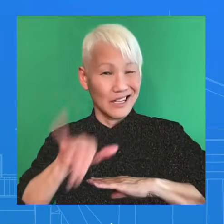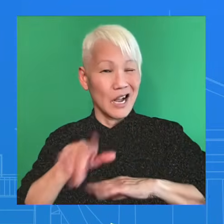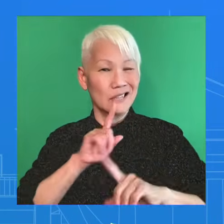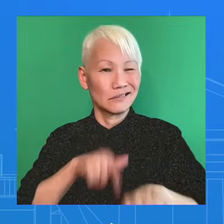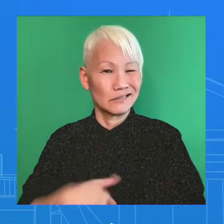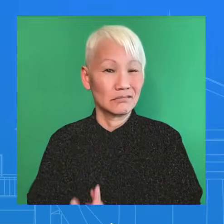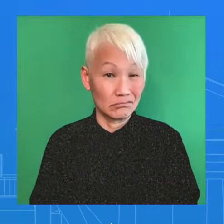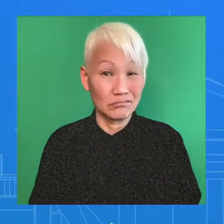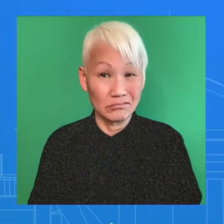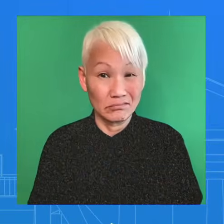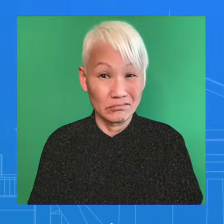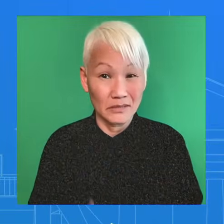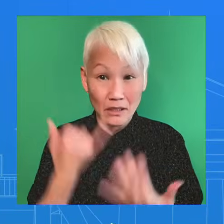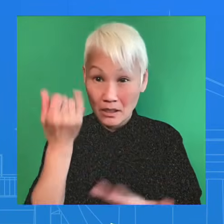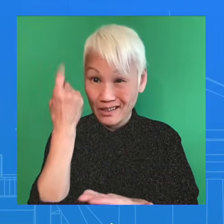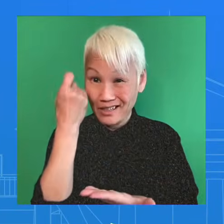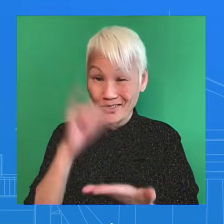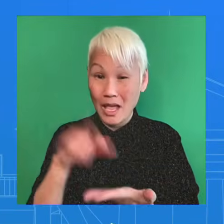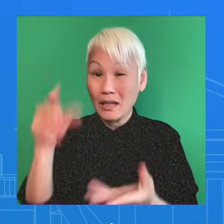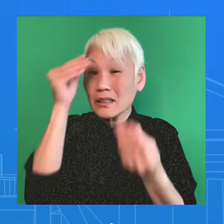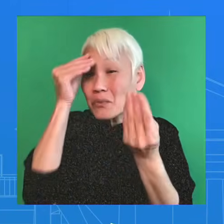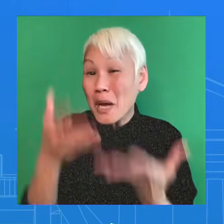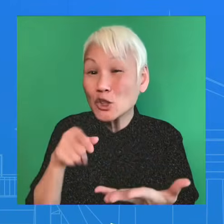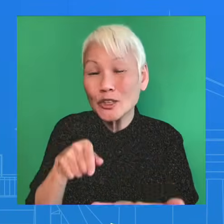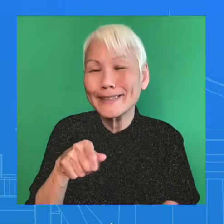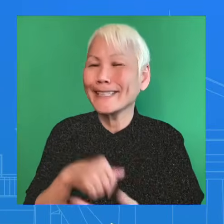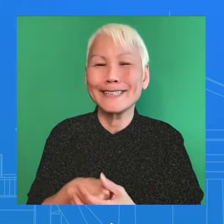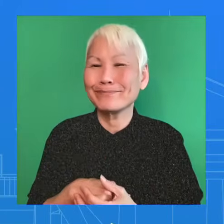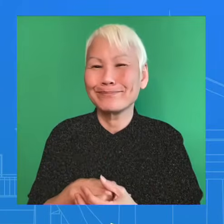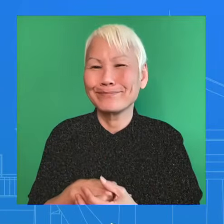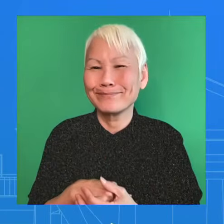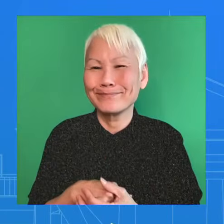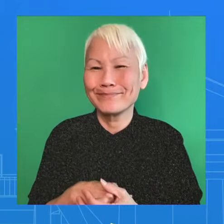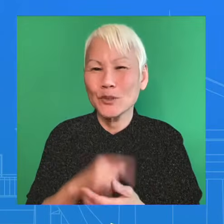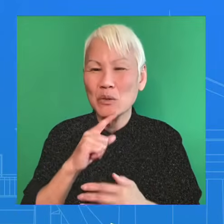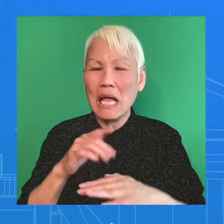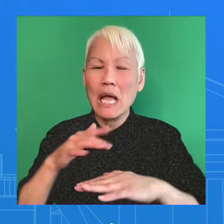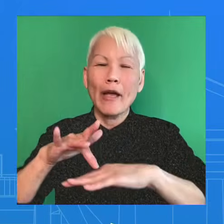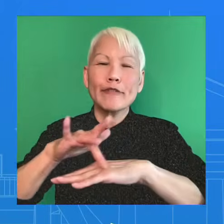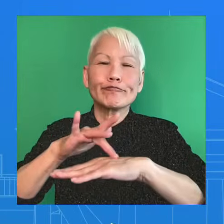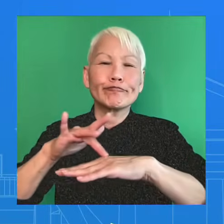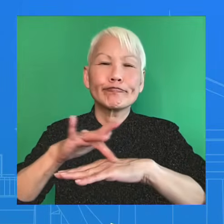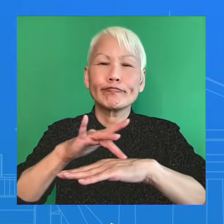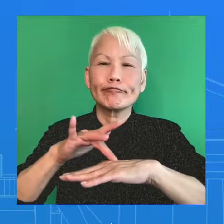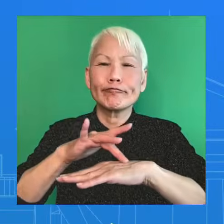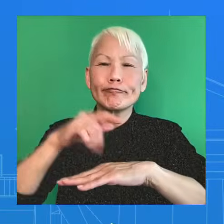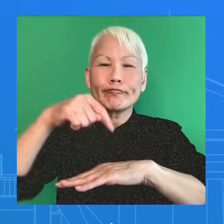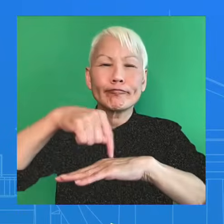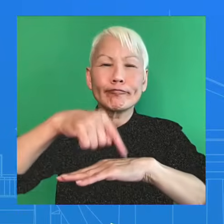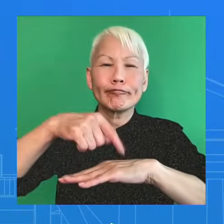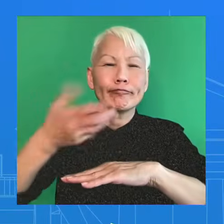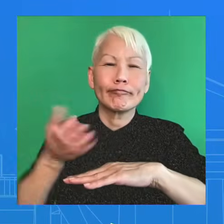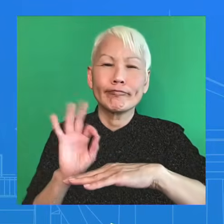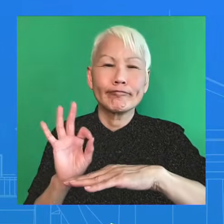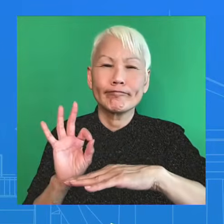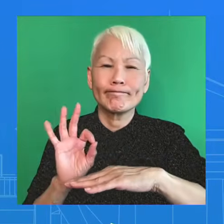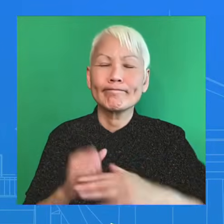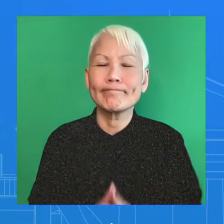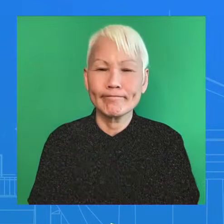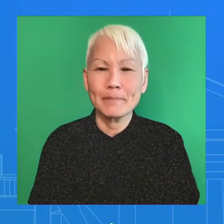that had not been corroborated. The Press: How can you tell us that you are not sure that there isn't more material coming? You have not turned off this spigot